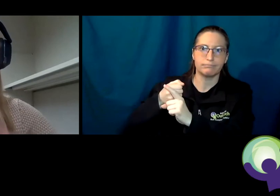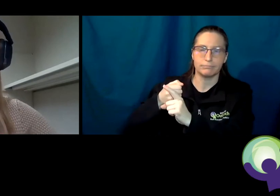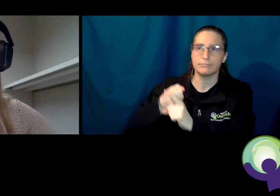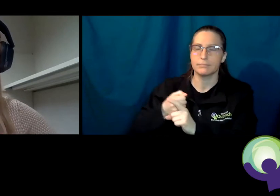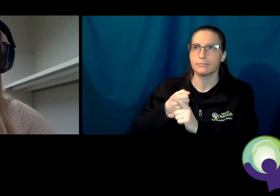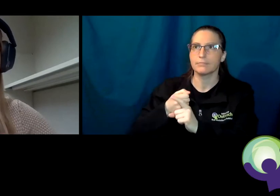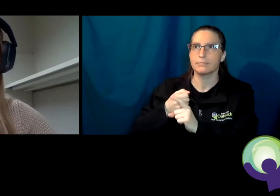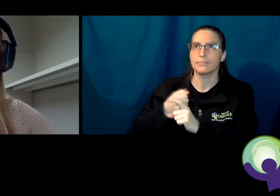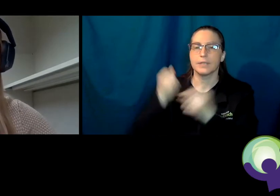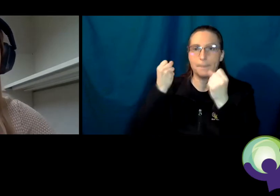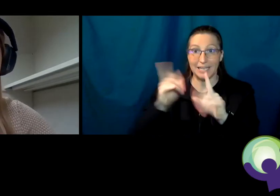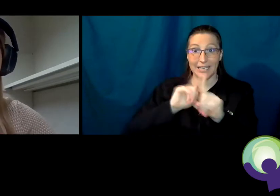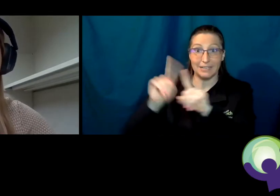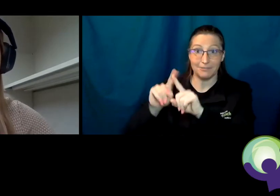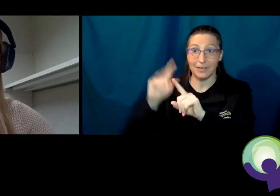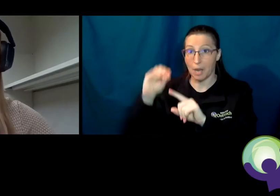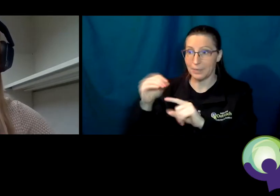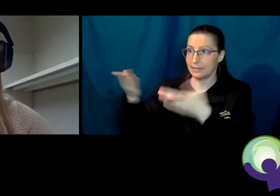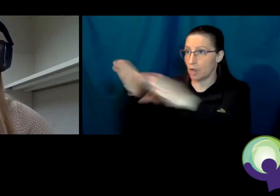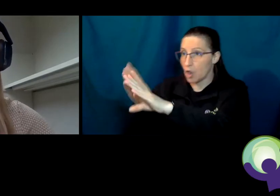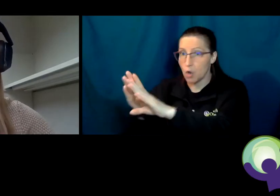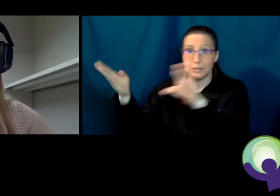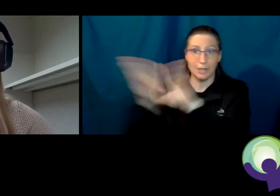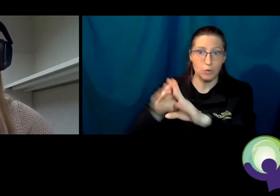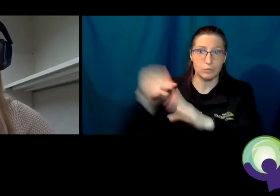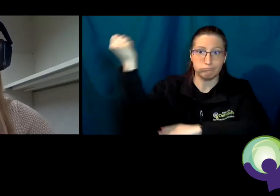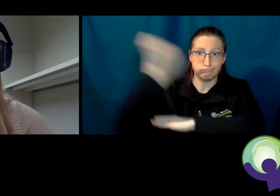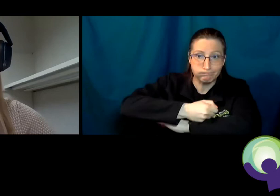of companies were closing their doors or unfortunately having to lay off employees,